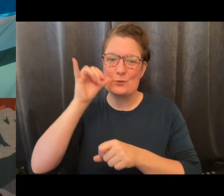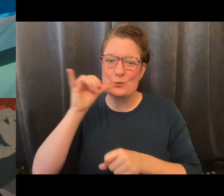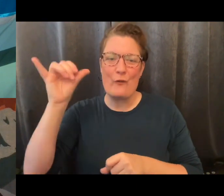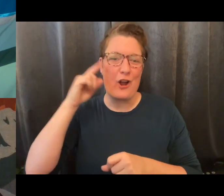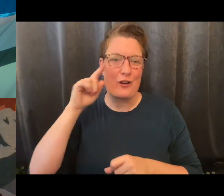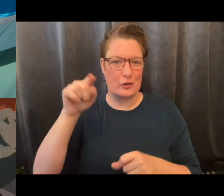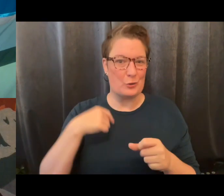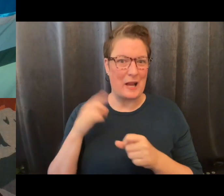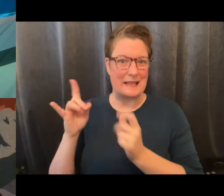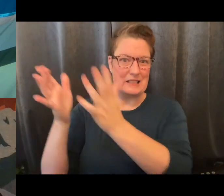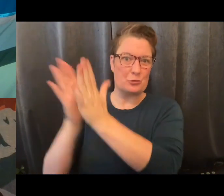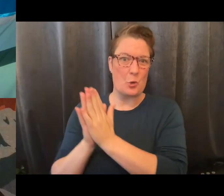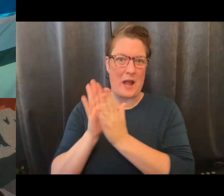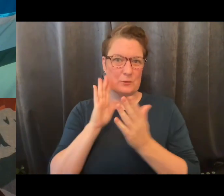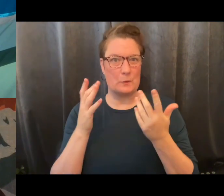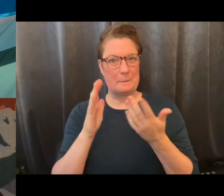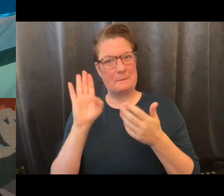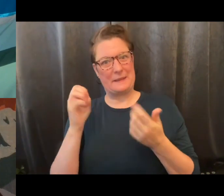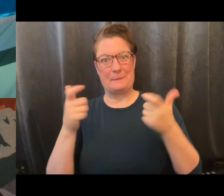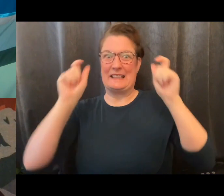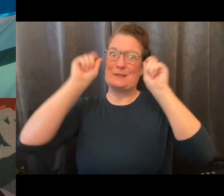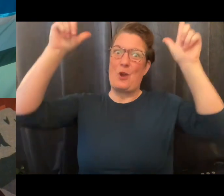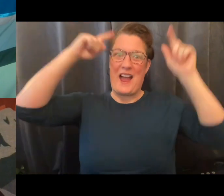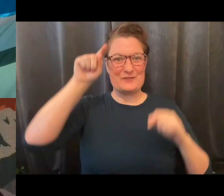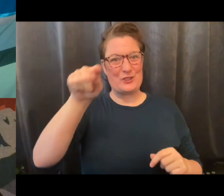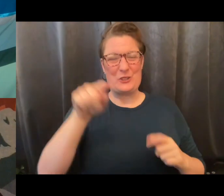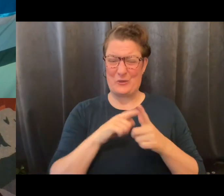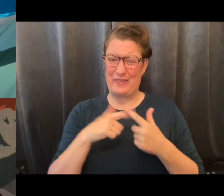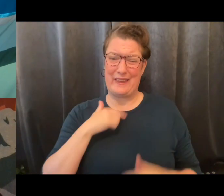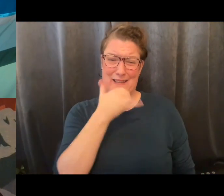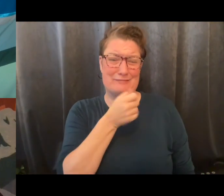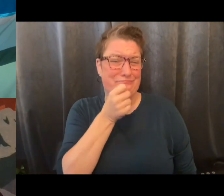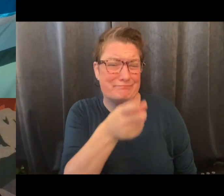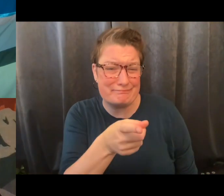be a big surprise for you, Rebekah. And then I ruined the surprise at some point and was like, this is happening,